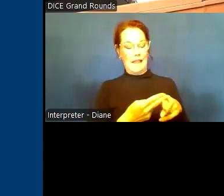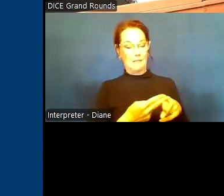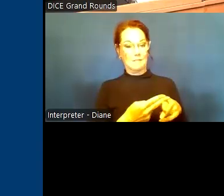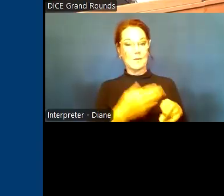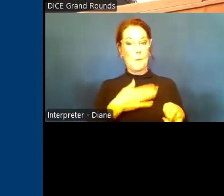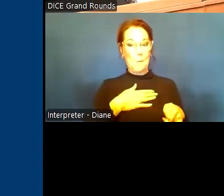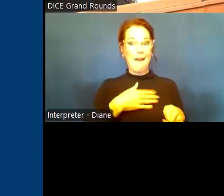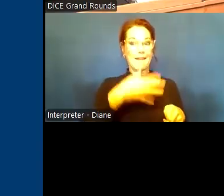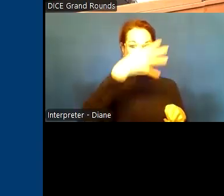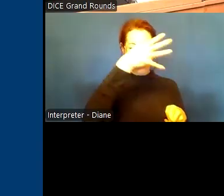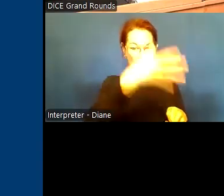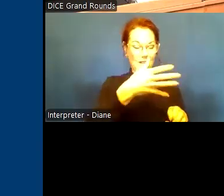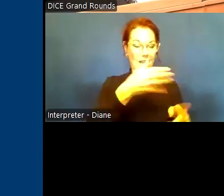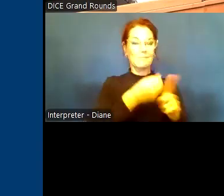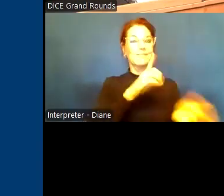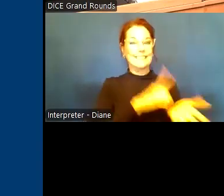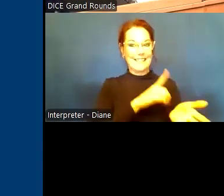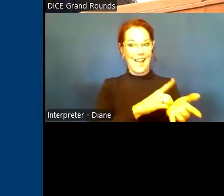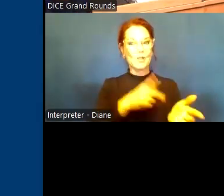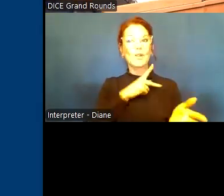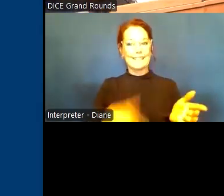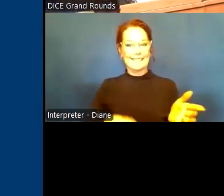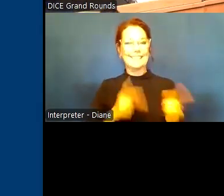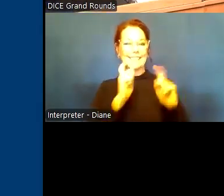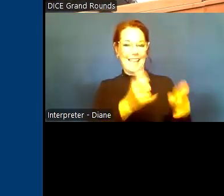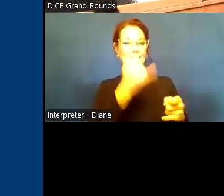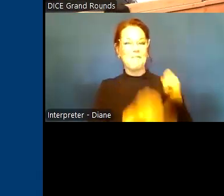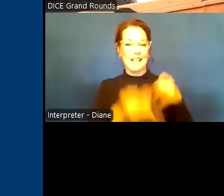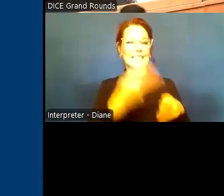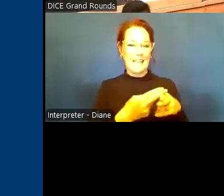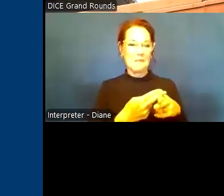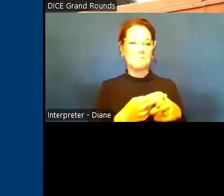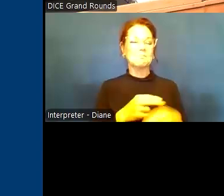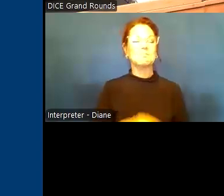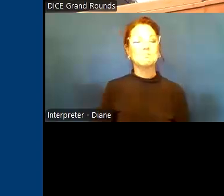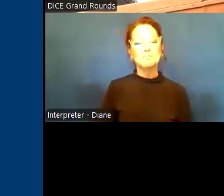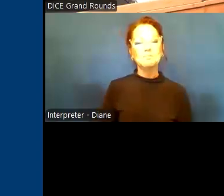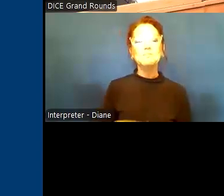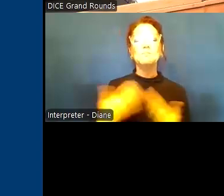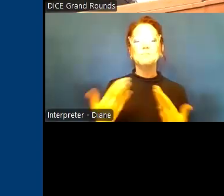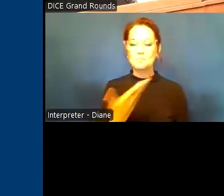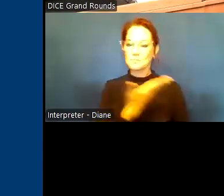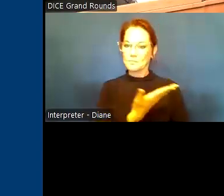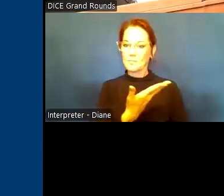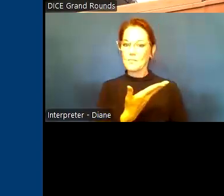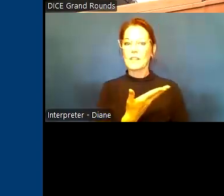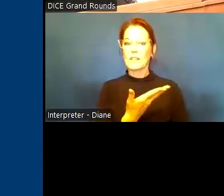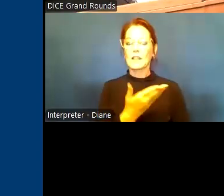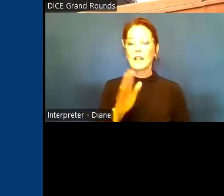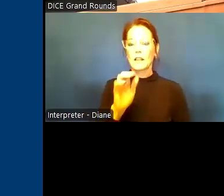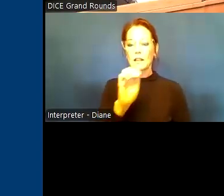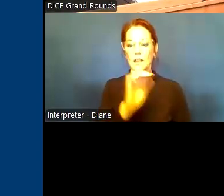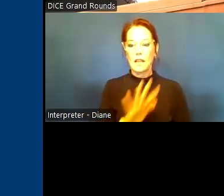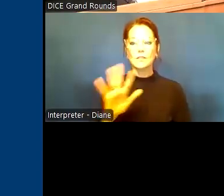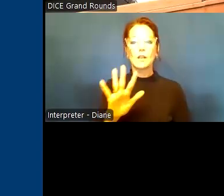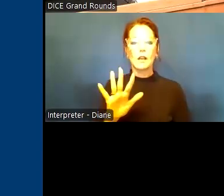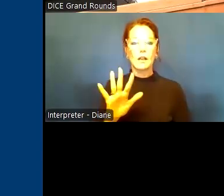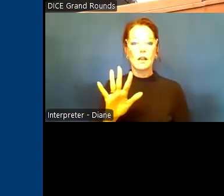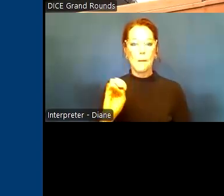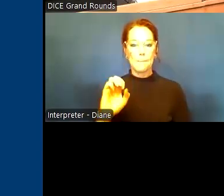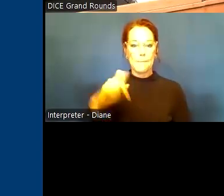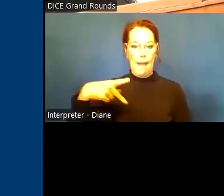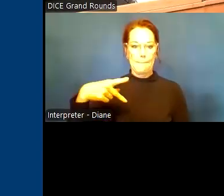uh was a physician uh this is the map of Asia and oh just to put in perspective Thailand is